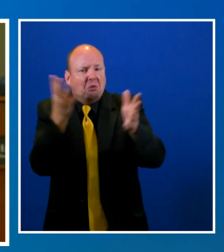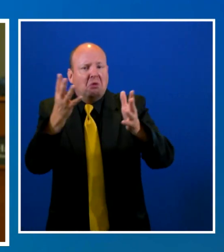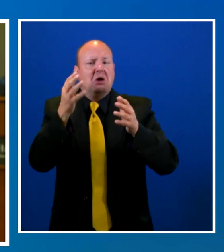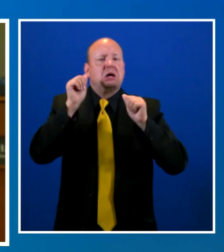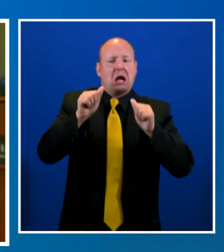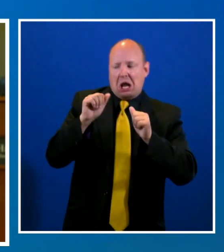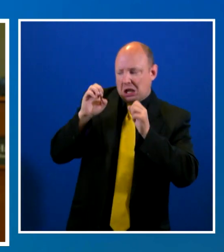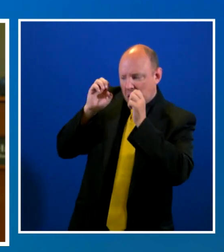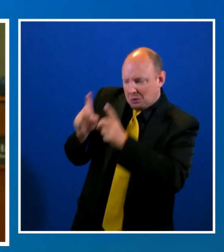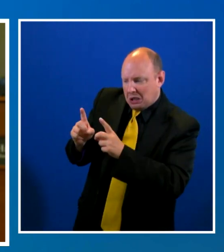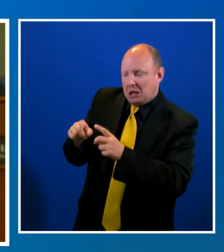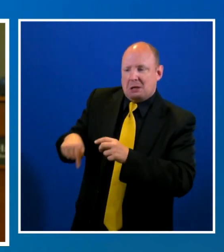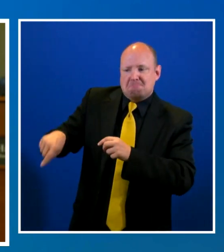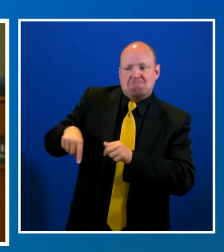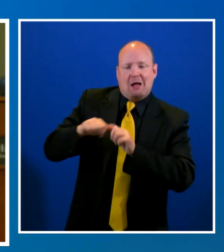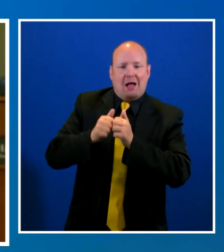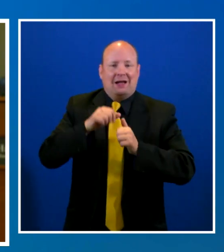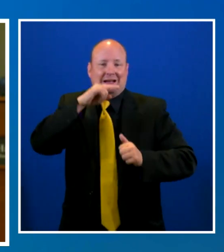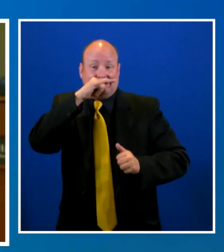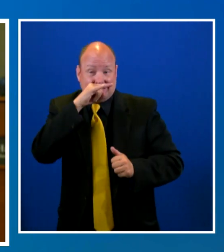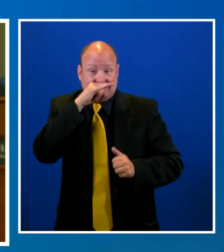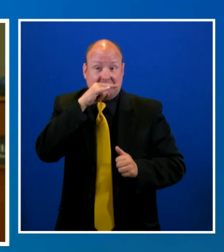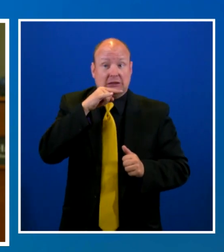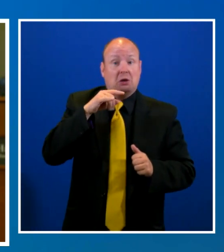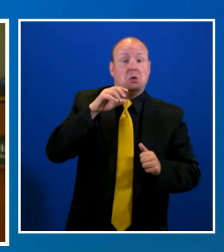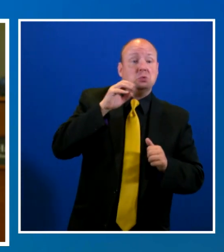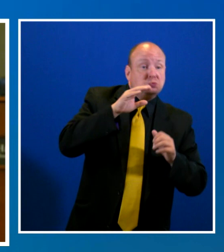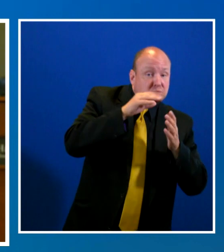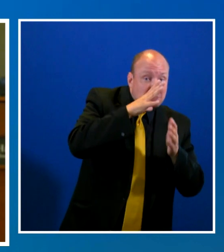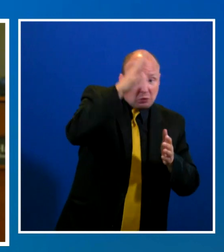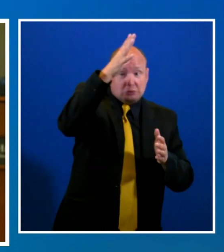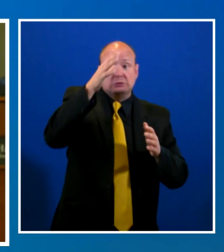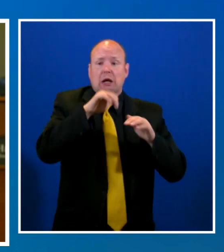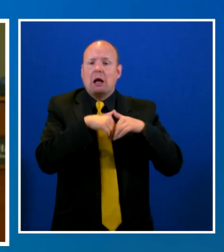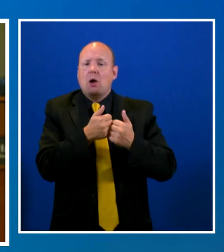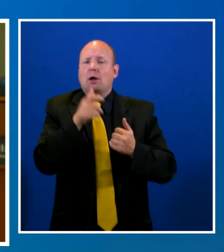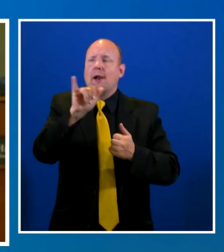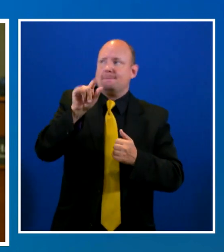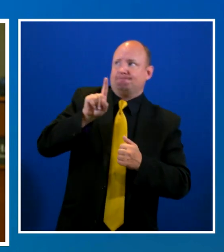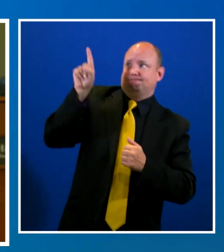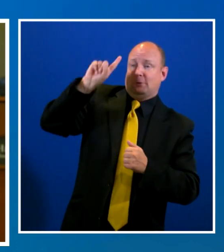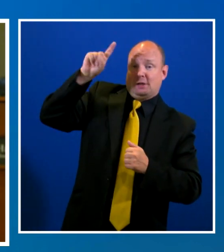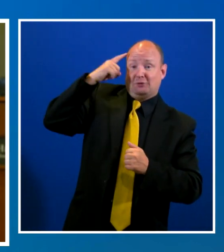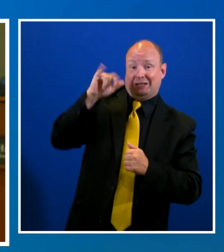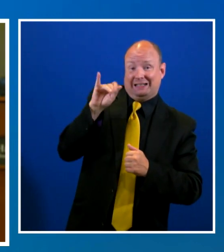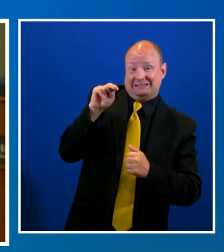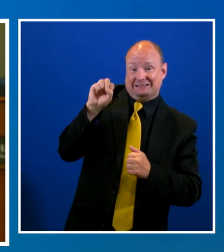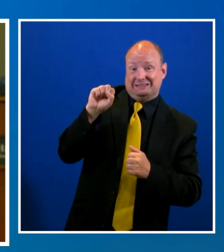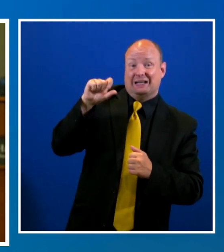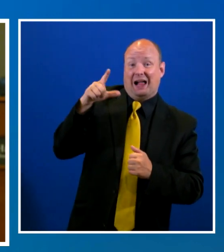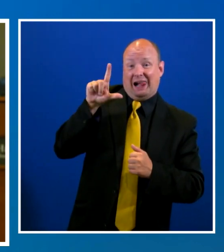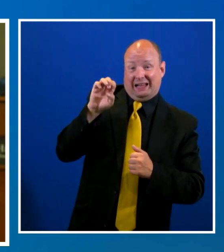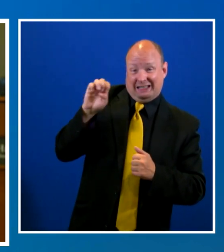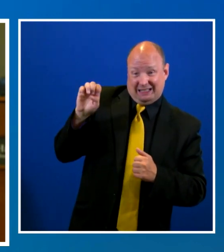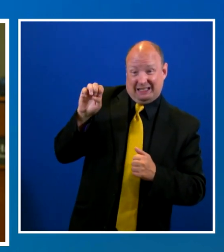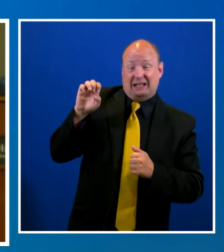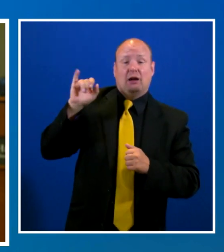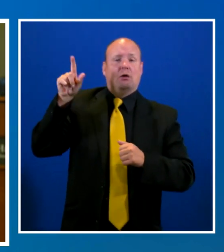On Tuesday, Governor Inslee announced a vaccination requirement for employees working in kindergarten through